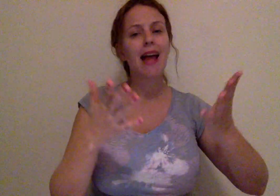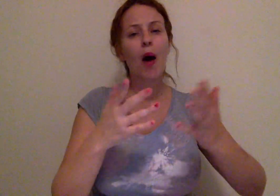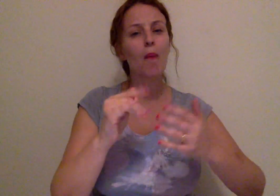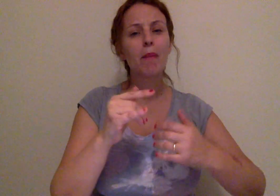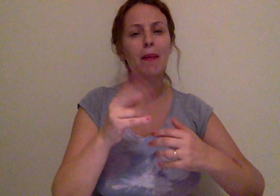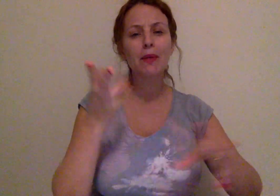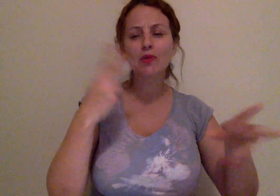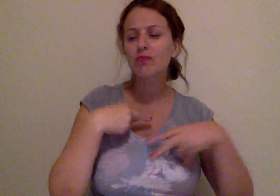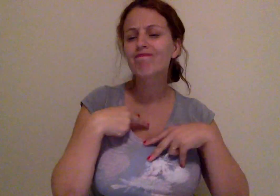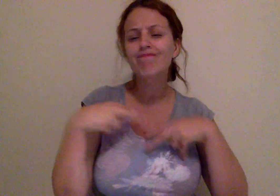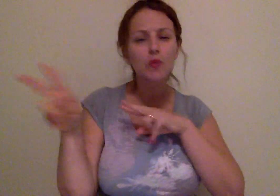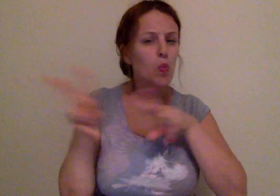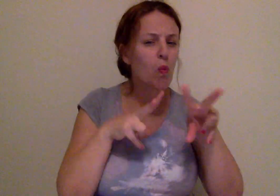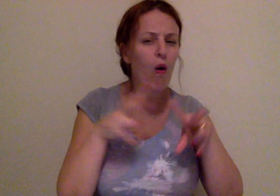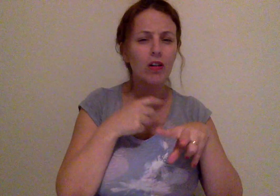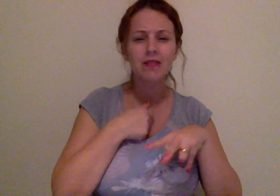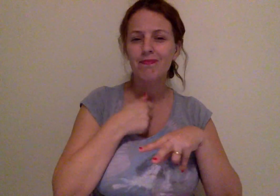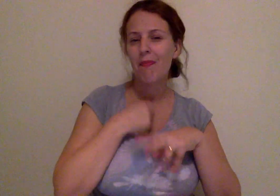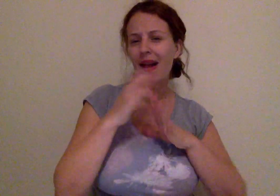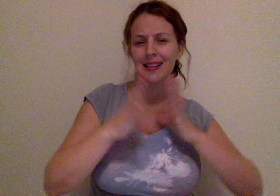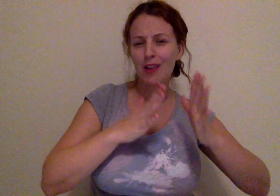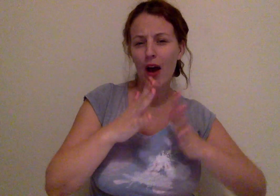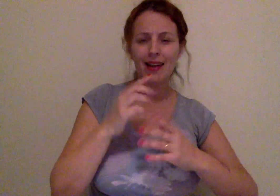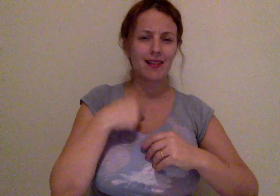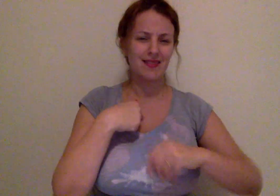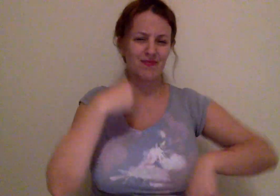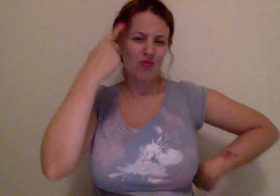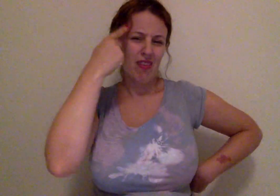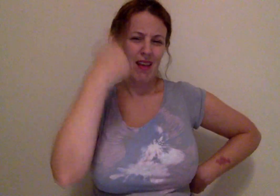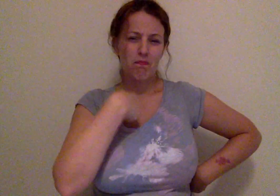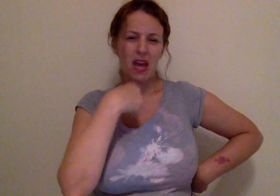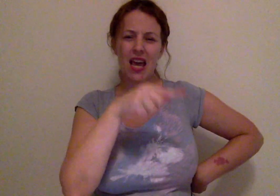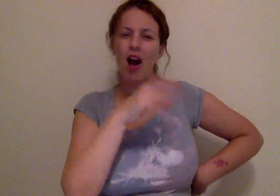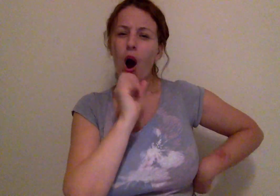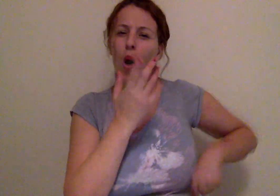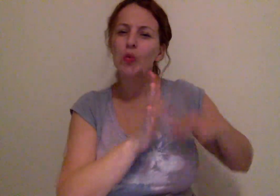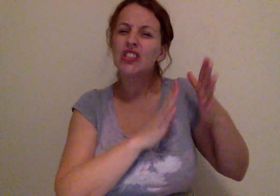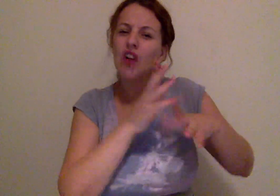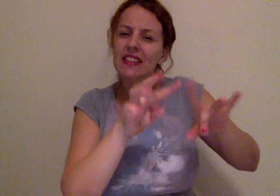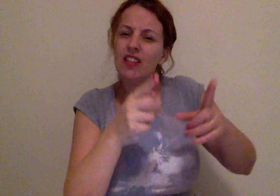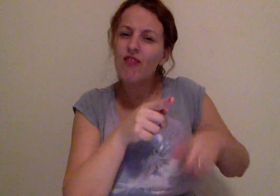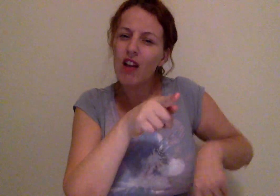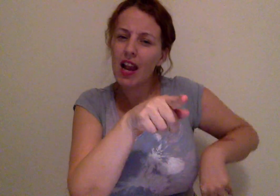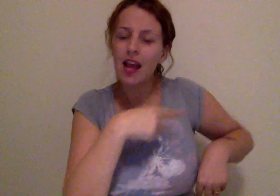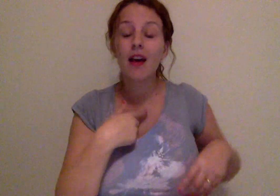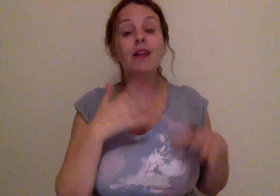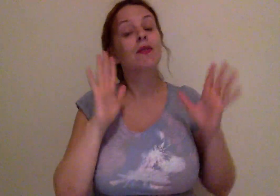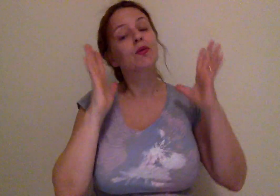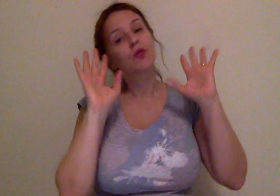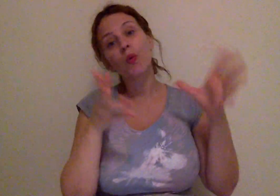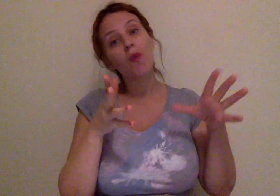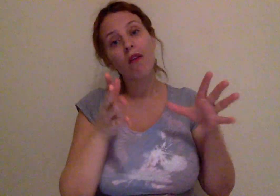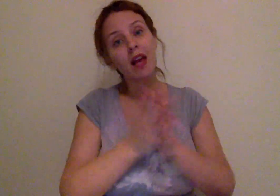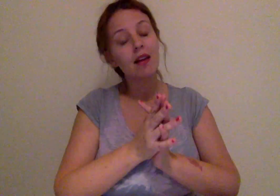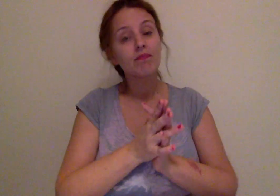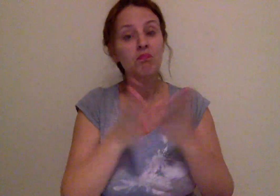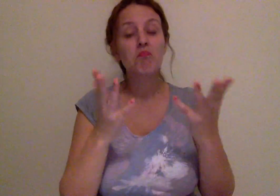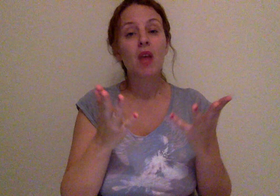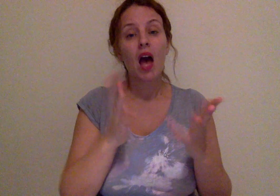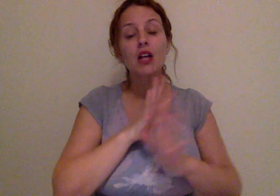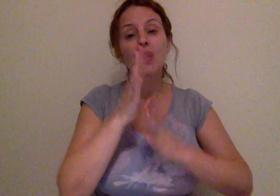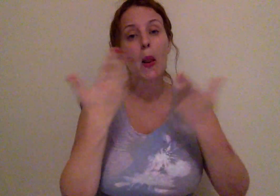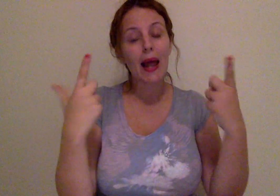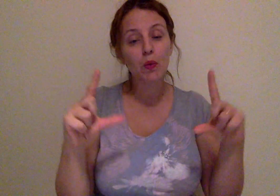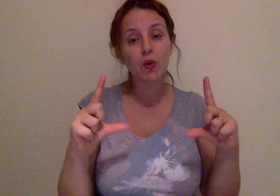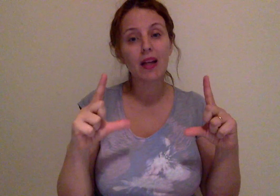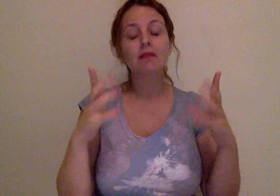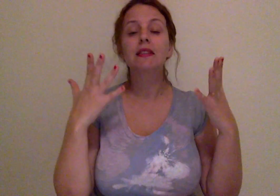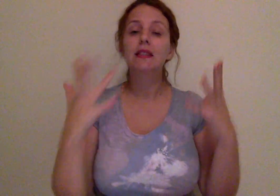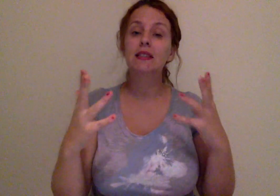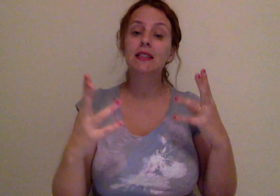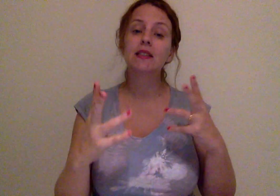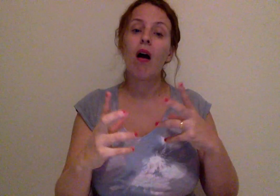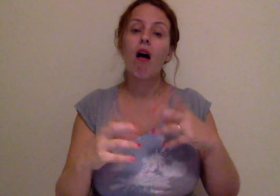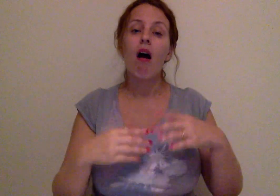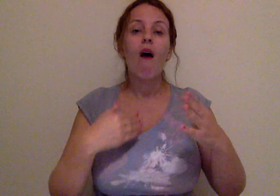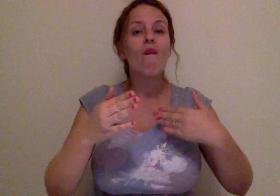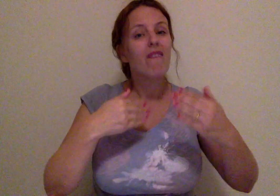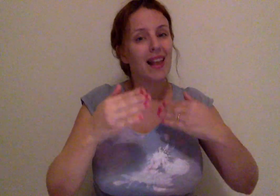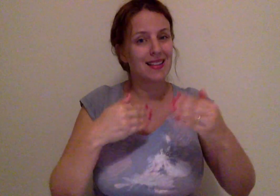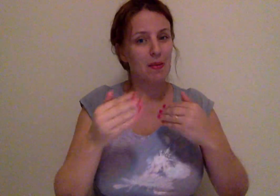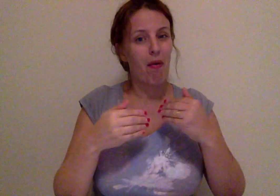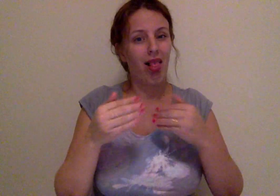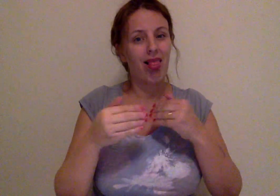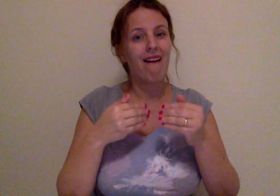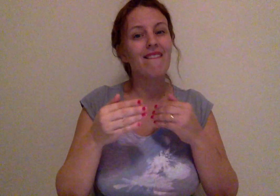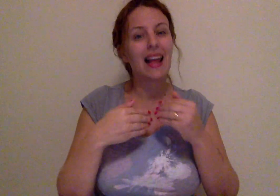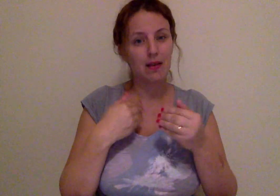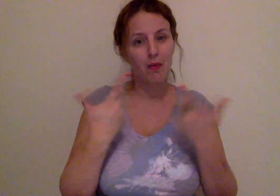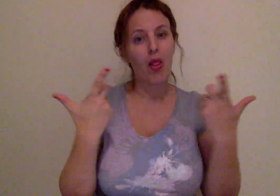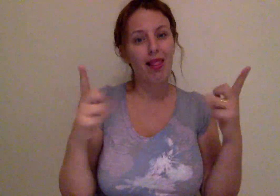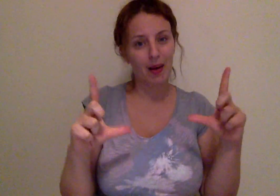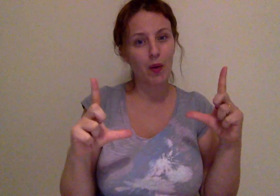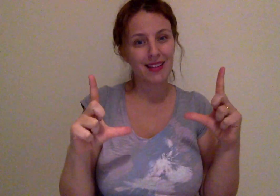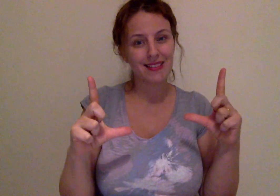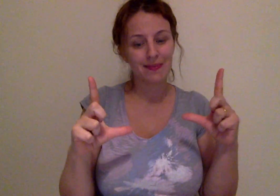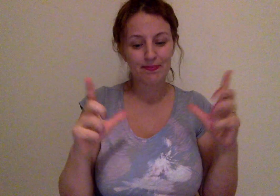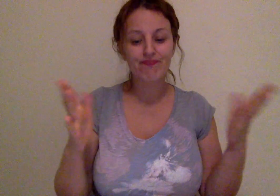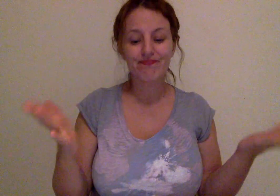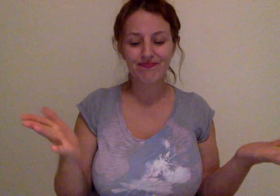Now remember sign language is flexible so you may sign it differently from me.